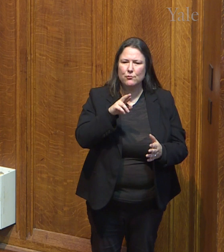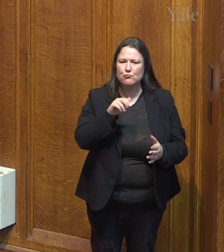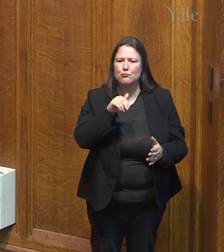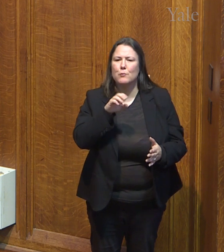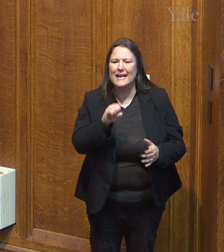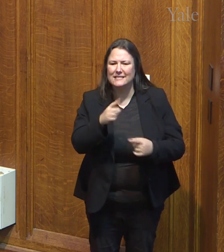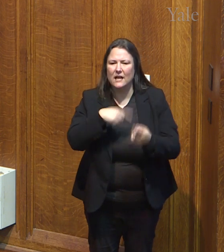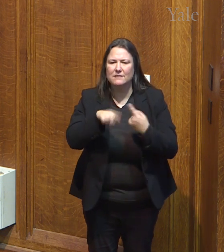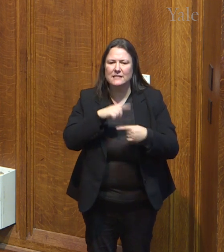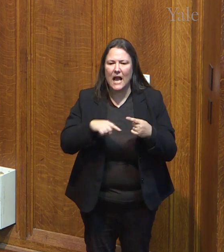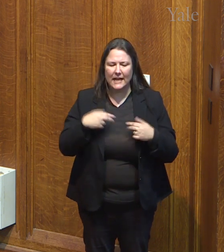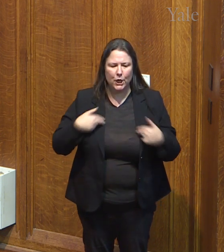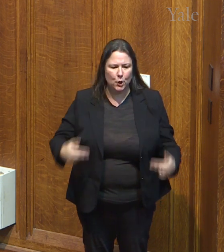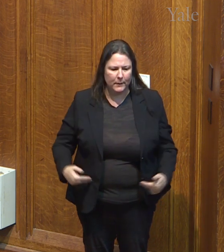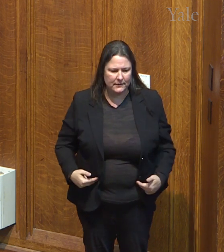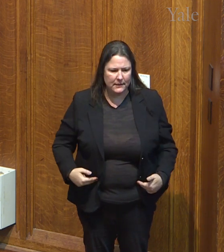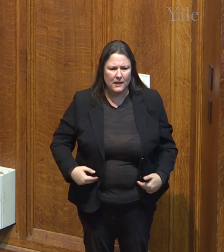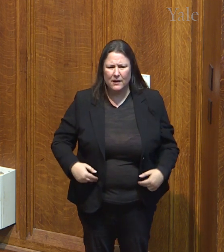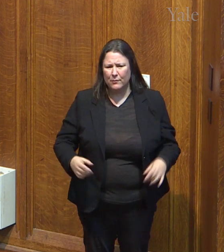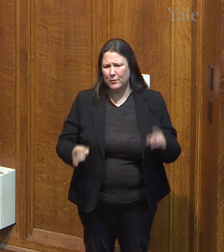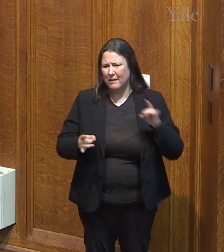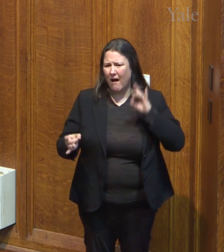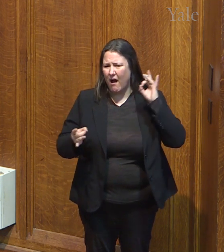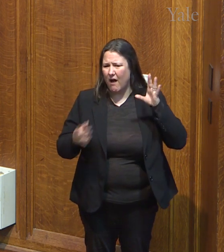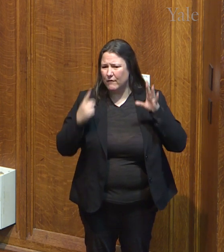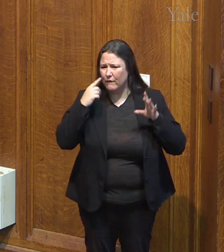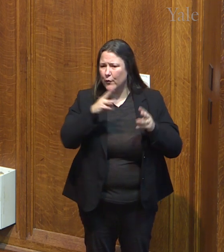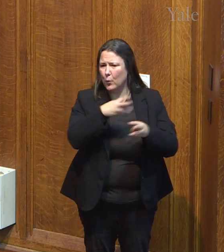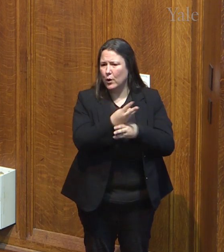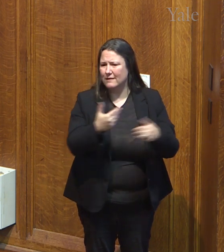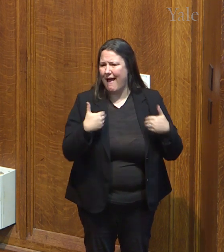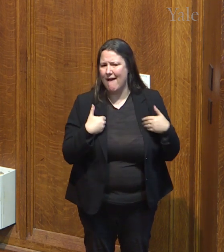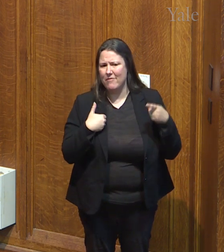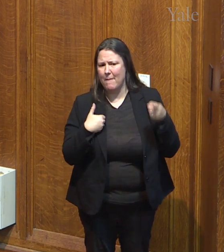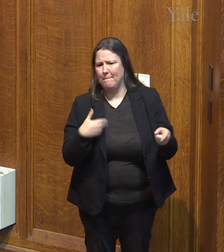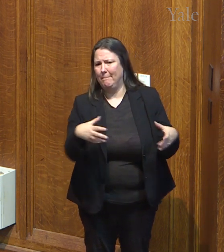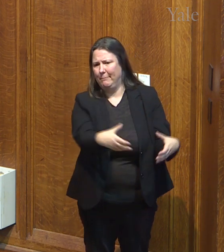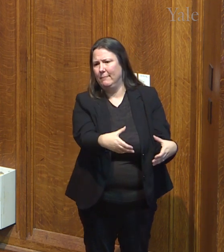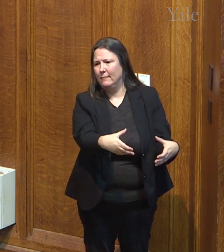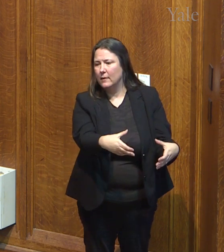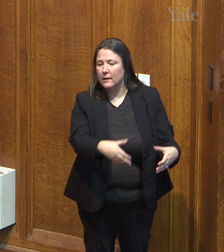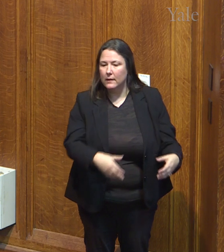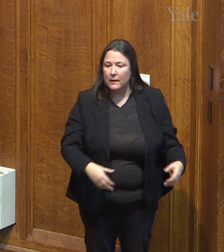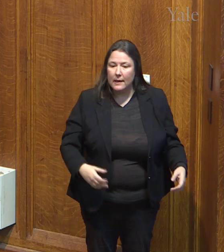a great calamity to the world. If they were deprived of their language of signs,